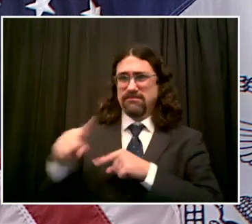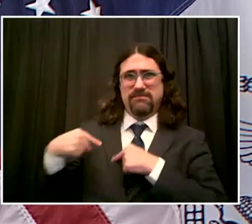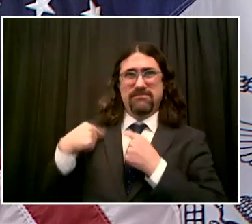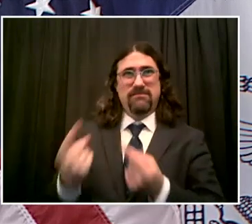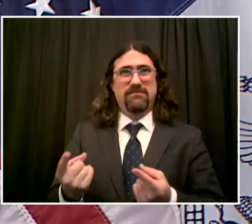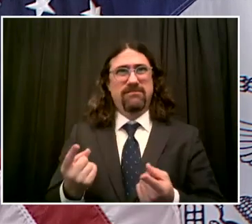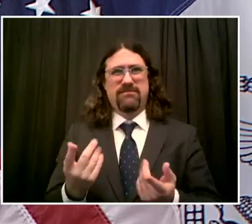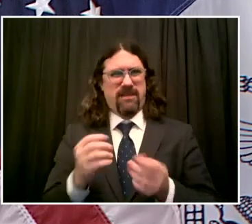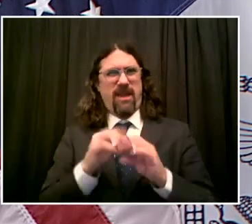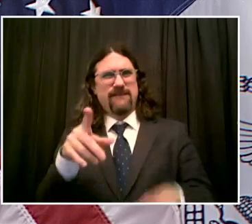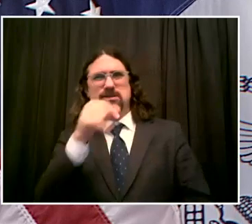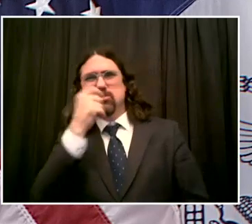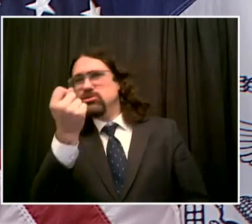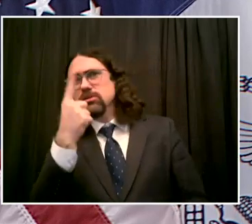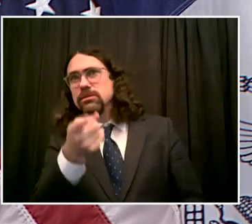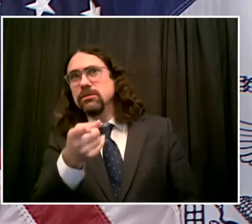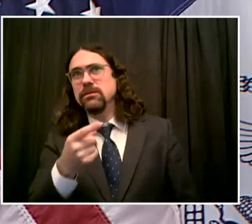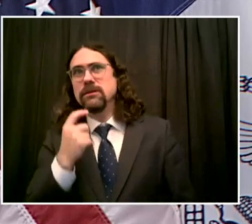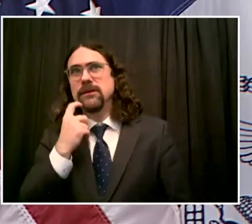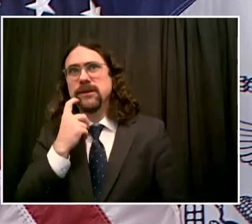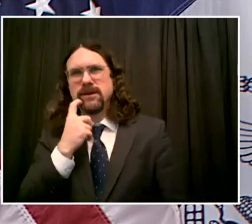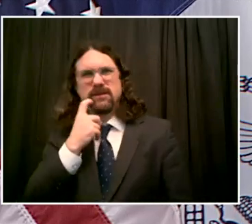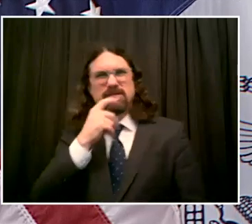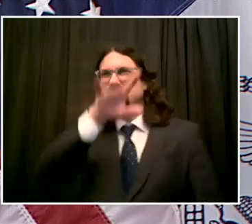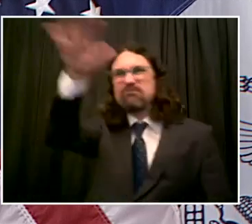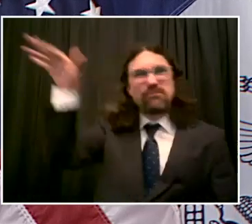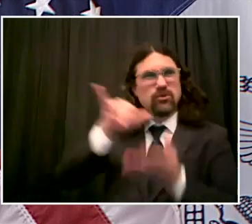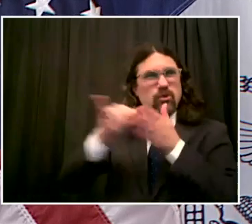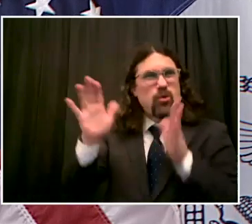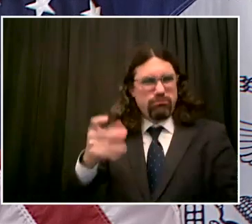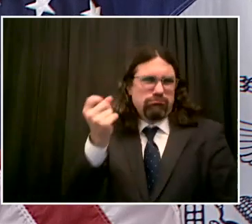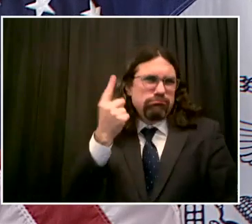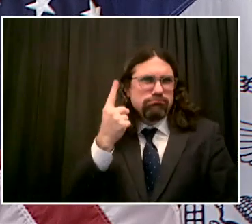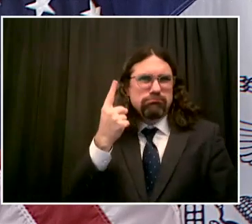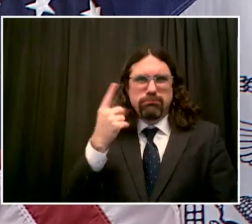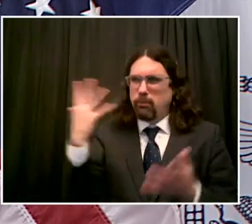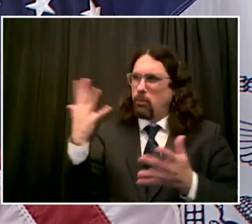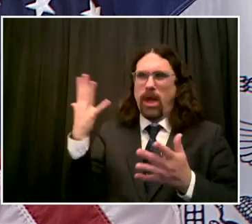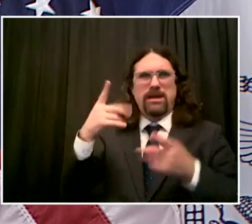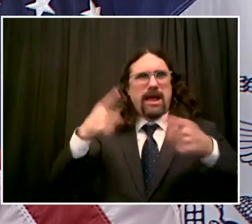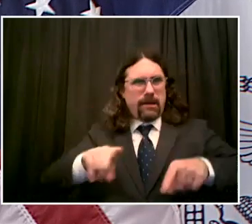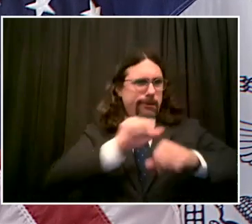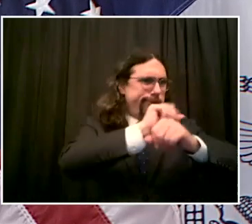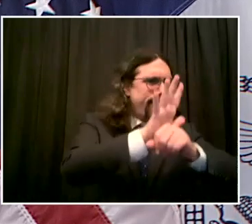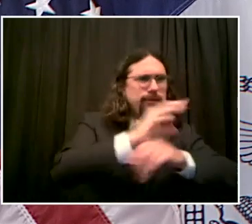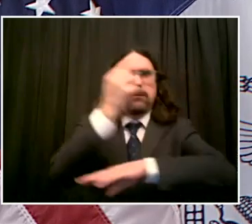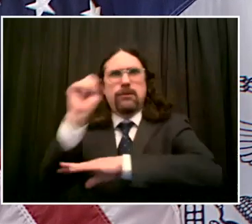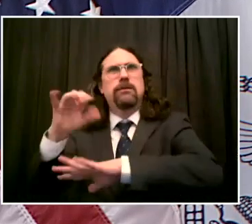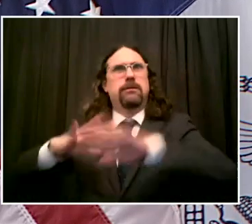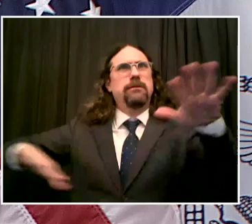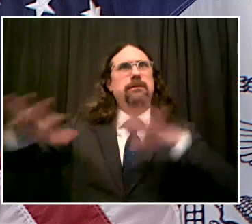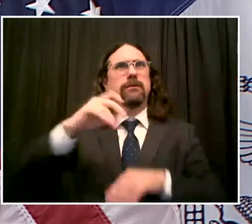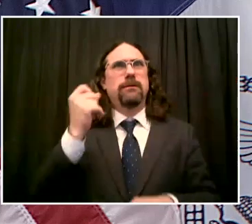HET REALITY BE MY GUESS. NEW YORKERS CAN SEE WHAT'S